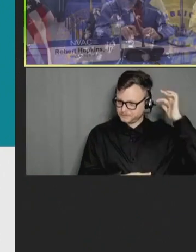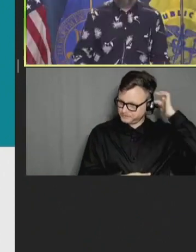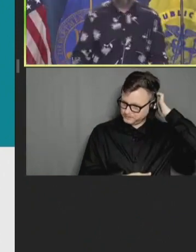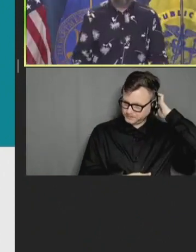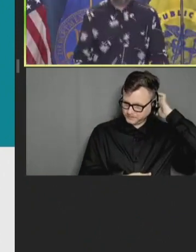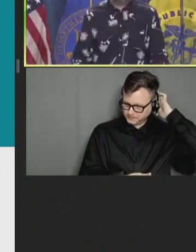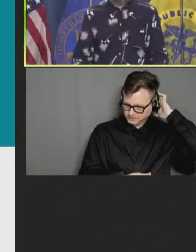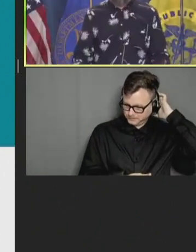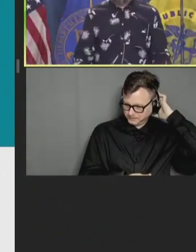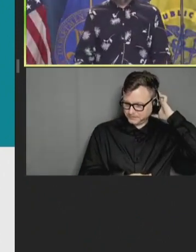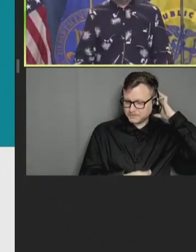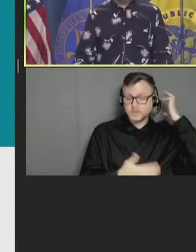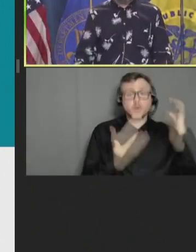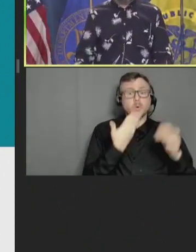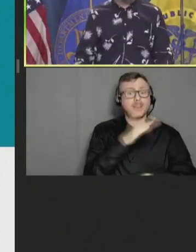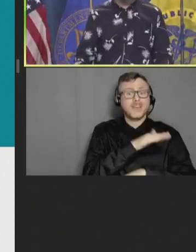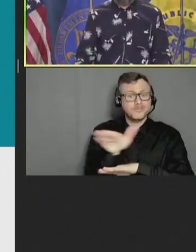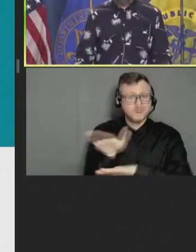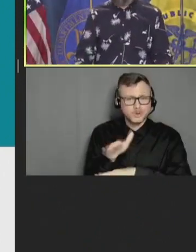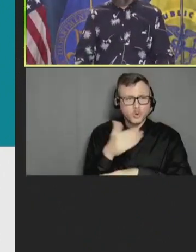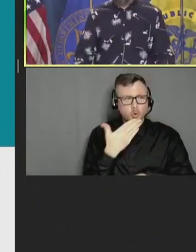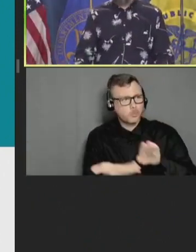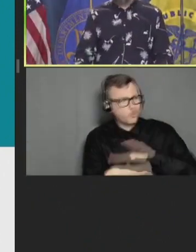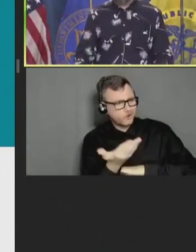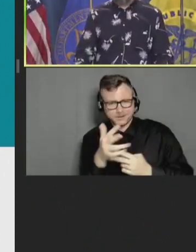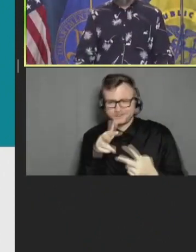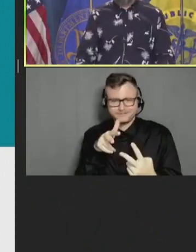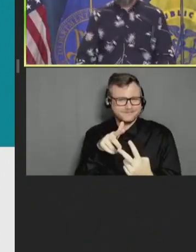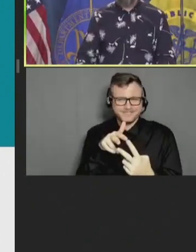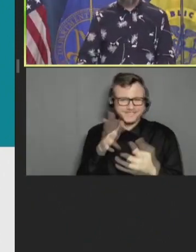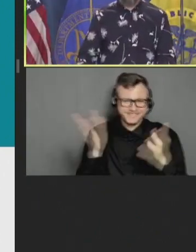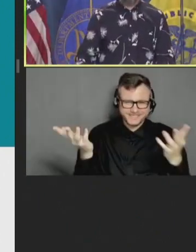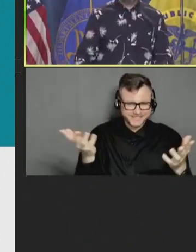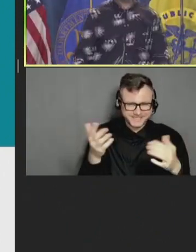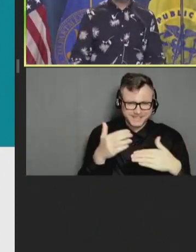Good afternoon or good morning, depending on where you are. It's very nice to be